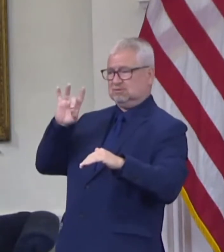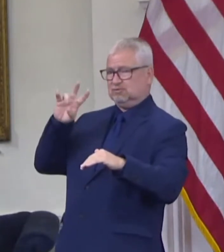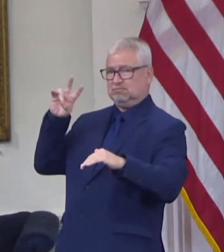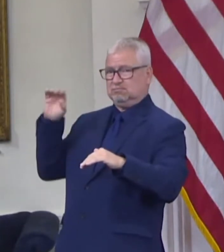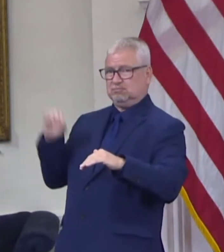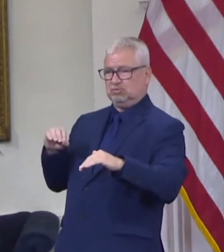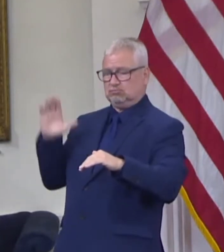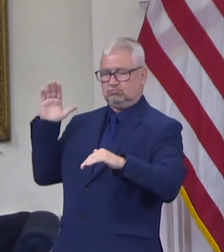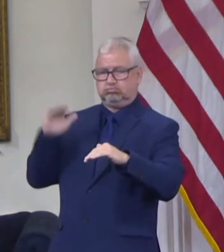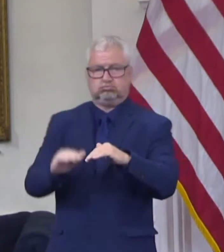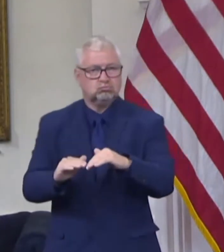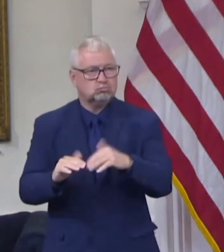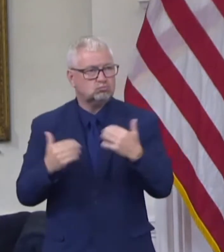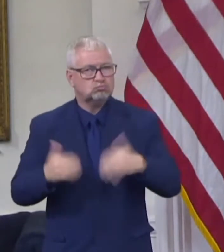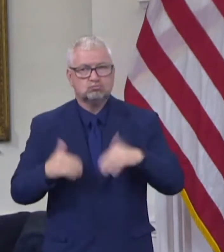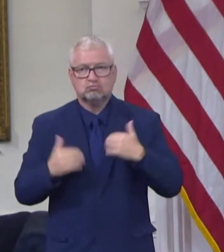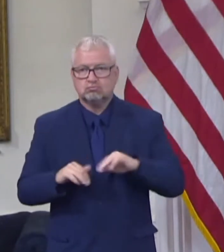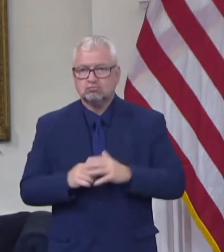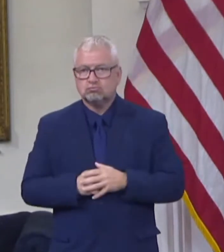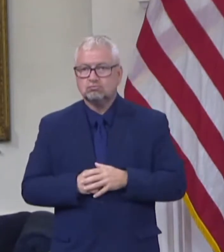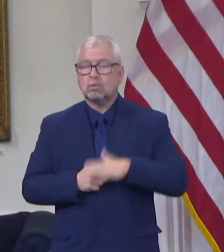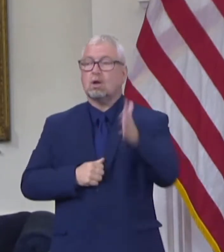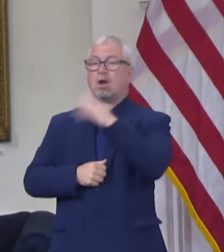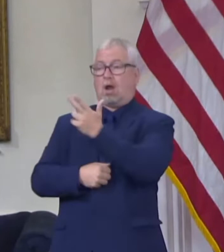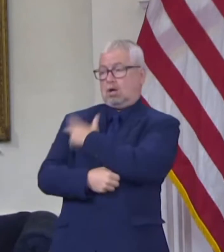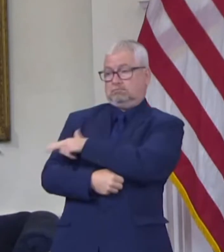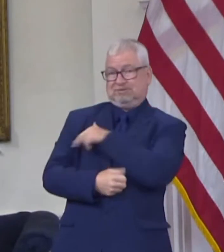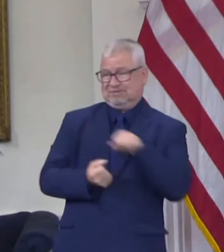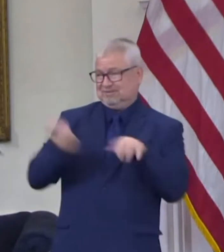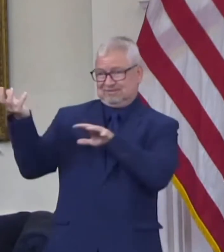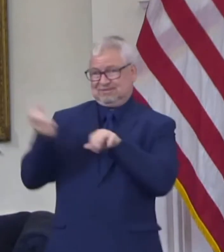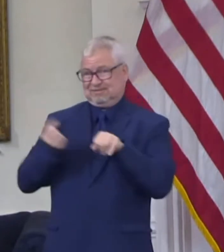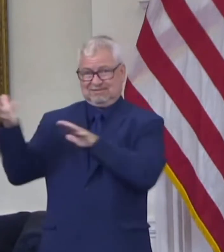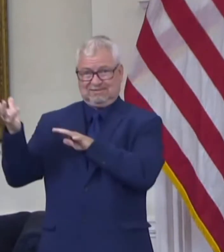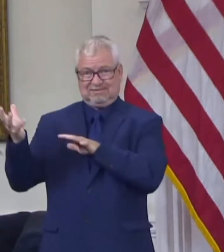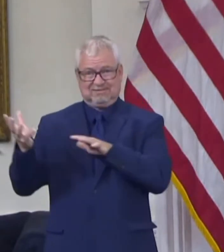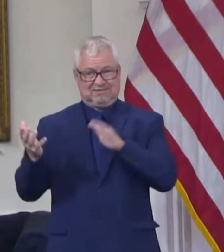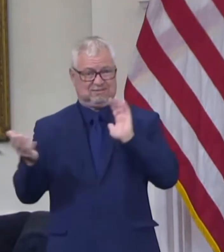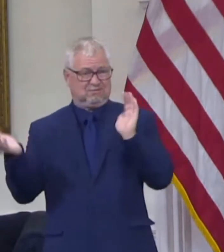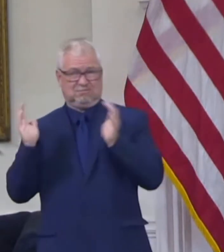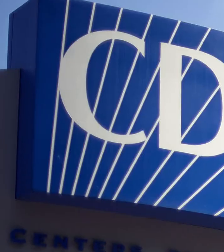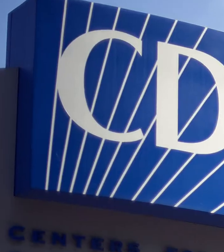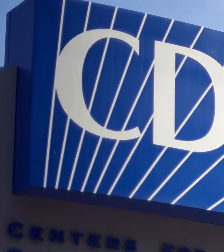entered down 68% from their peak and with CDC authorization expected as early